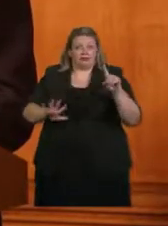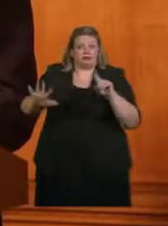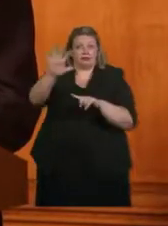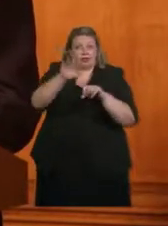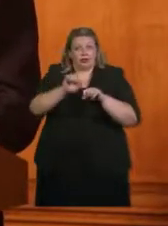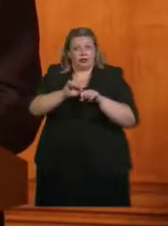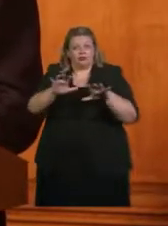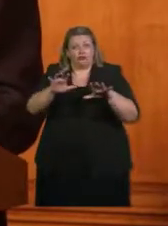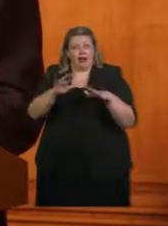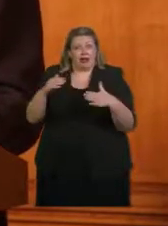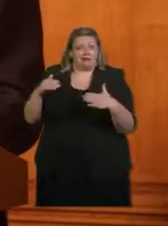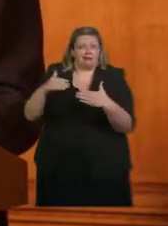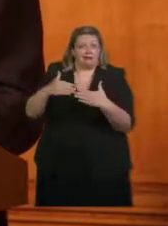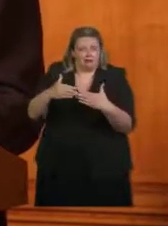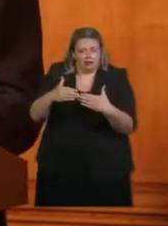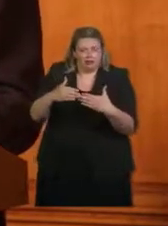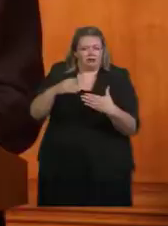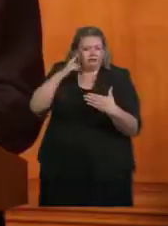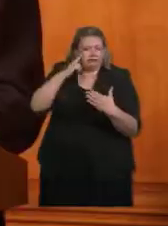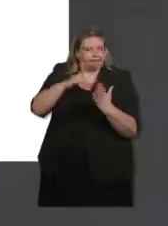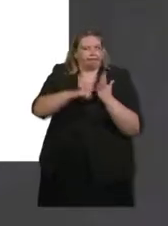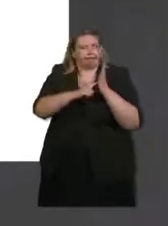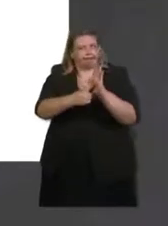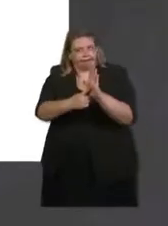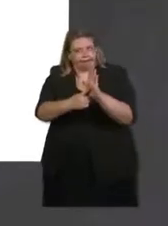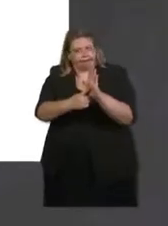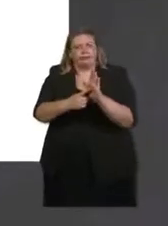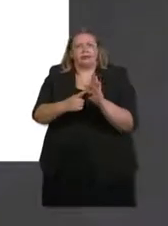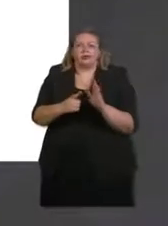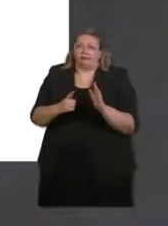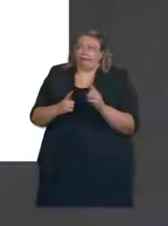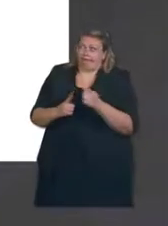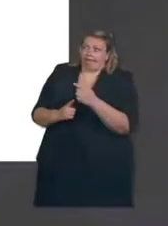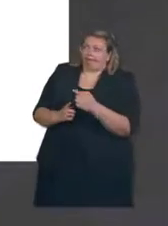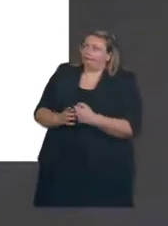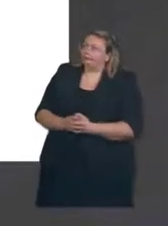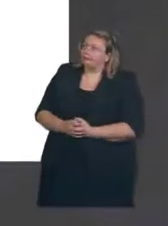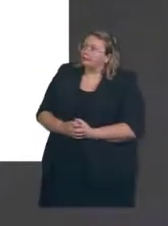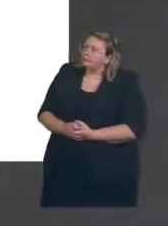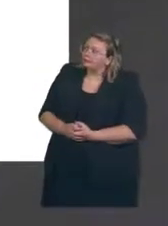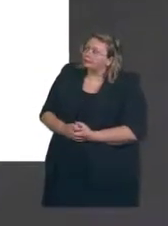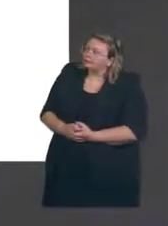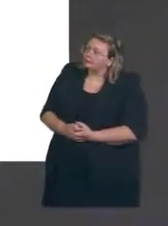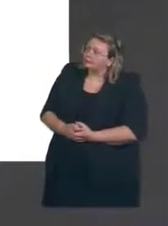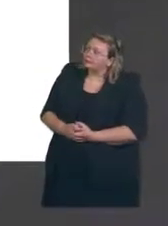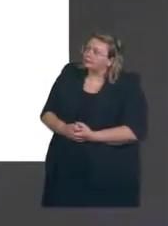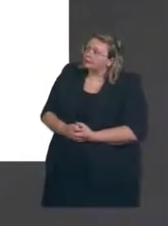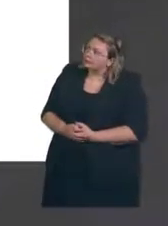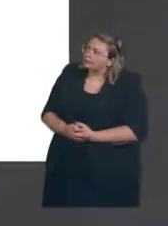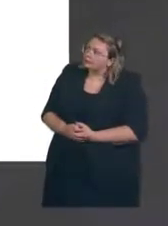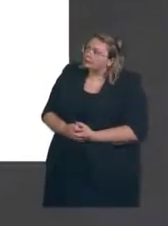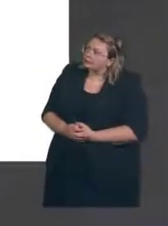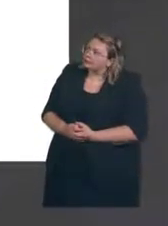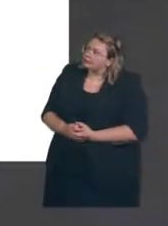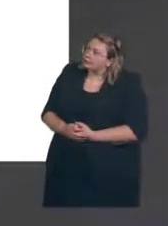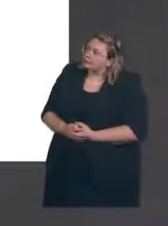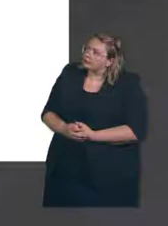so if we could start the graphic What this has is a lot of hexagons eahc one of them being number of cases